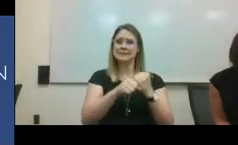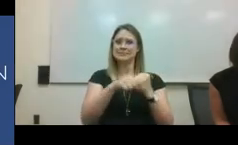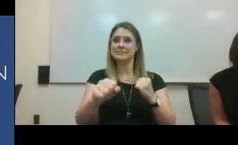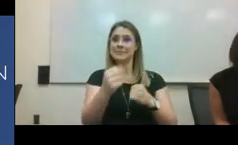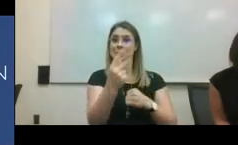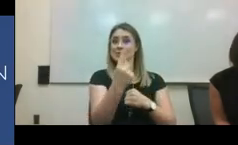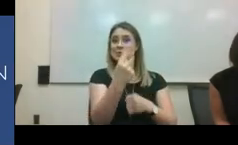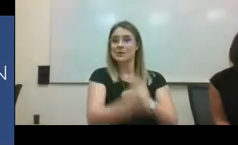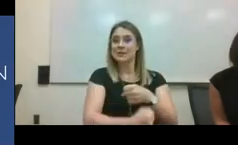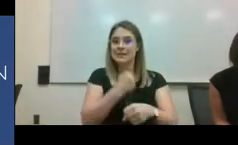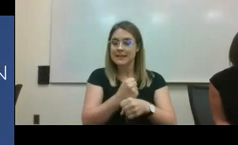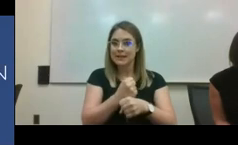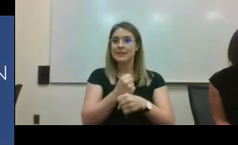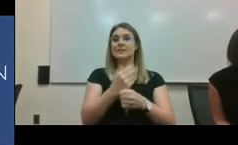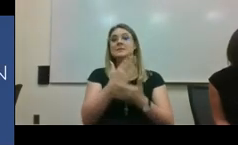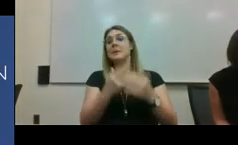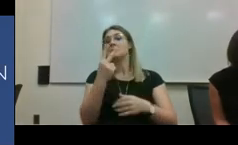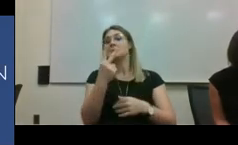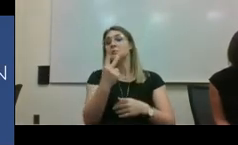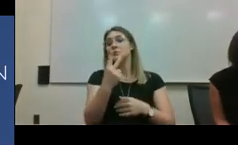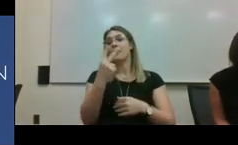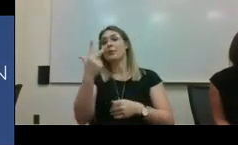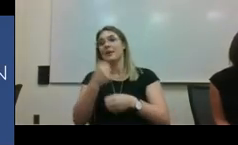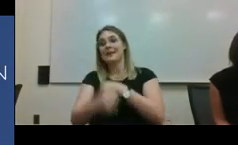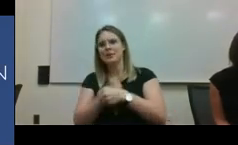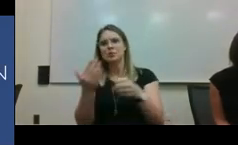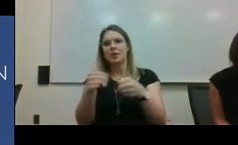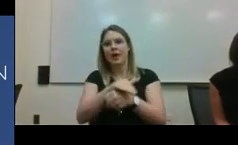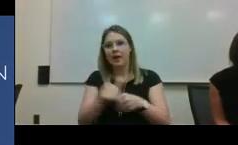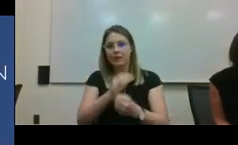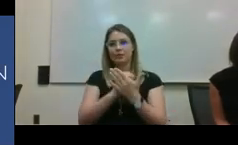but they really kind of adapted in whatever way made sense to them and what their teachers could do.